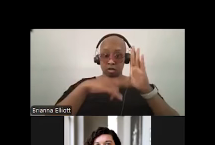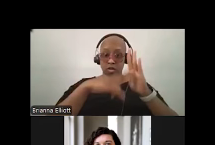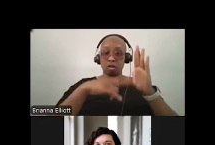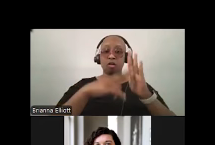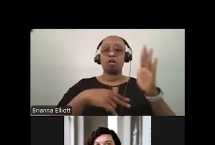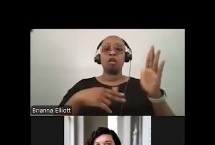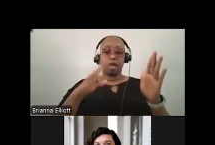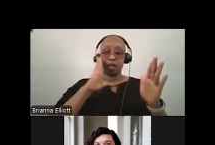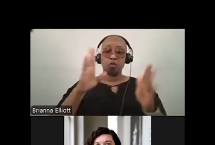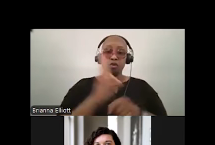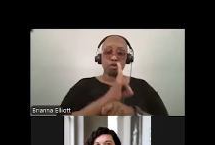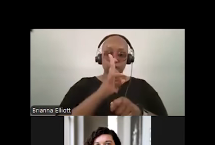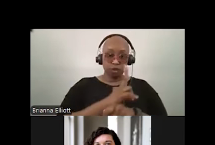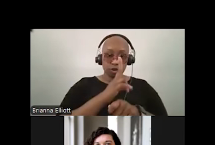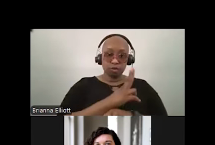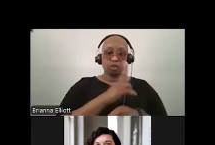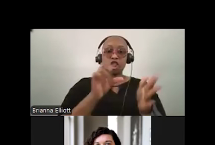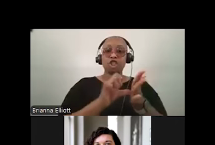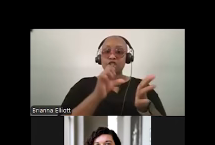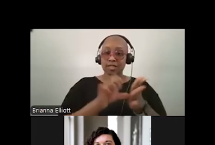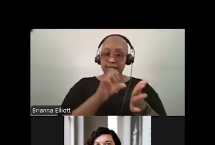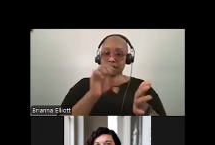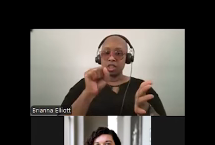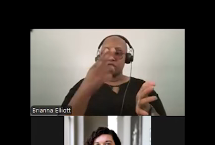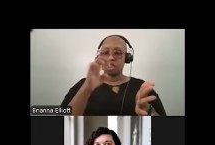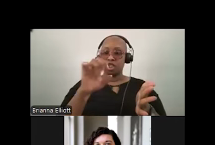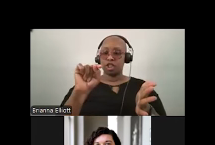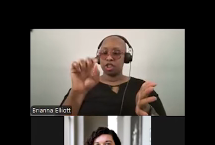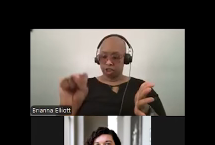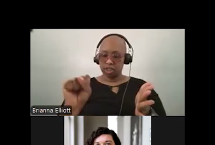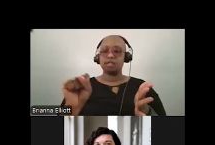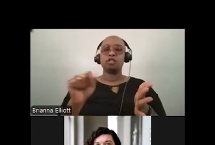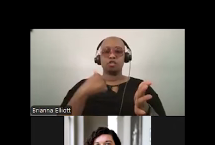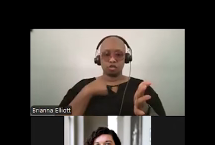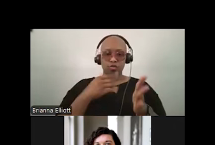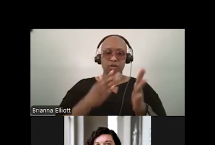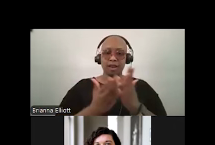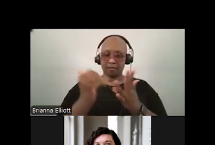navigate through there. And then sheets four and five are blank and I'm going to delete those in